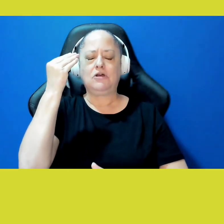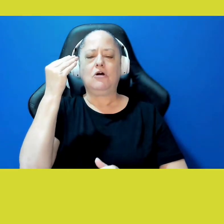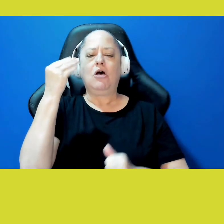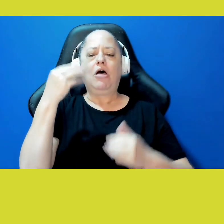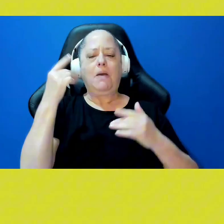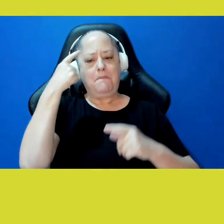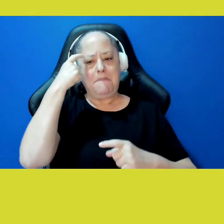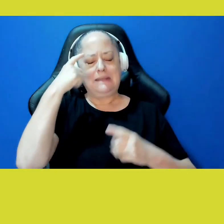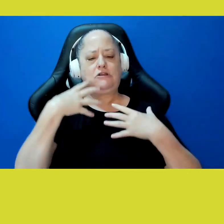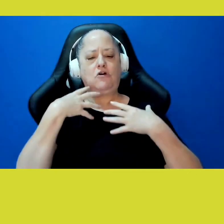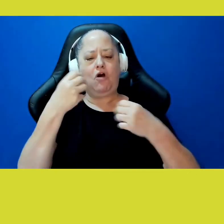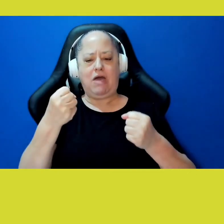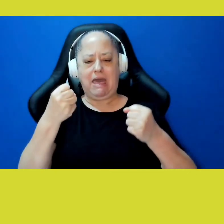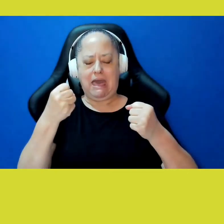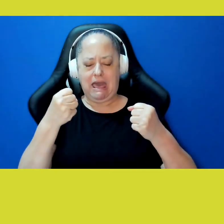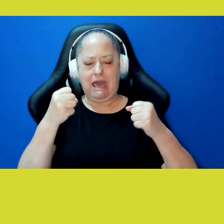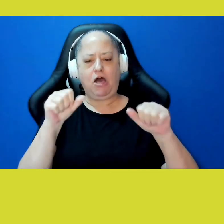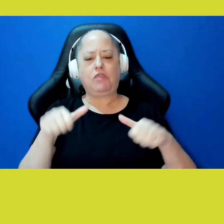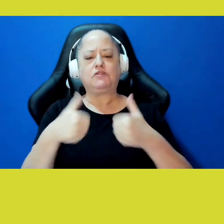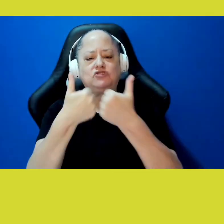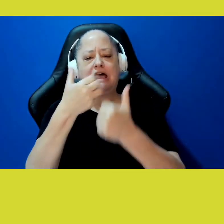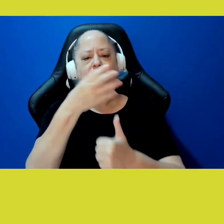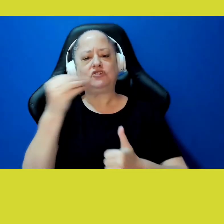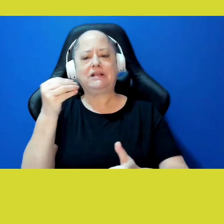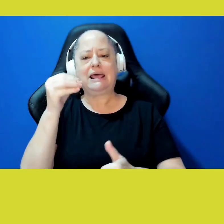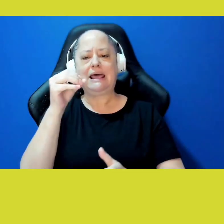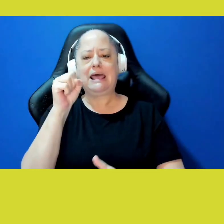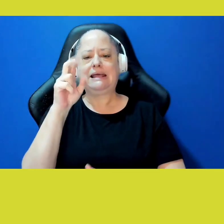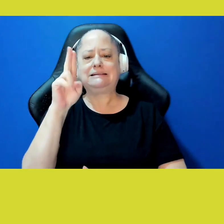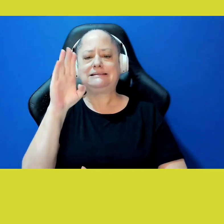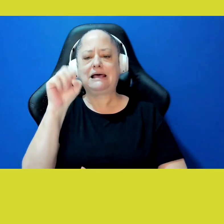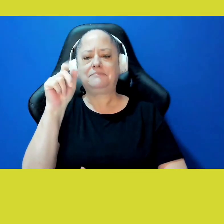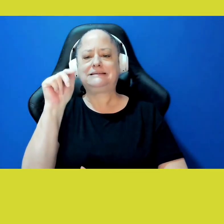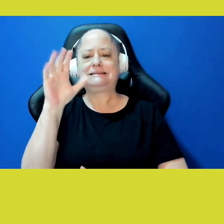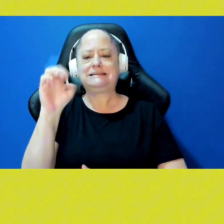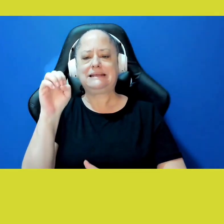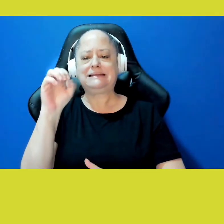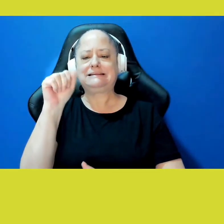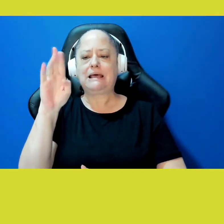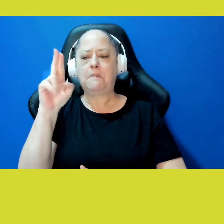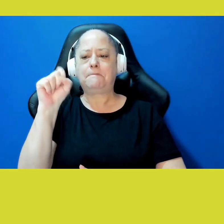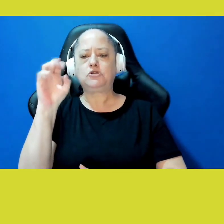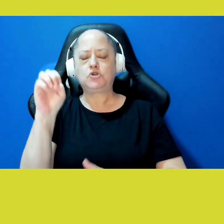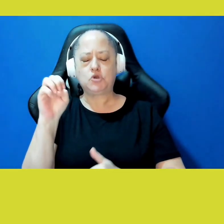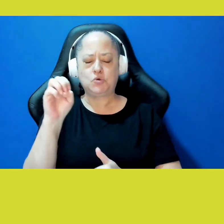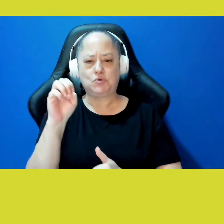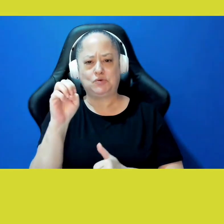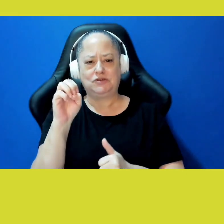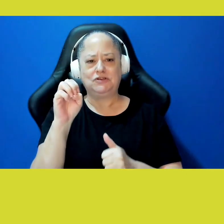abuse issues that I had. And instead of giving me the opportunity to try to work through things at my own